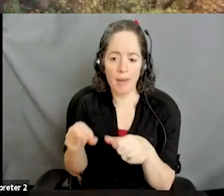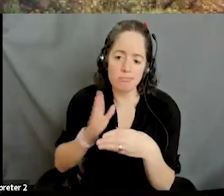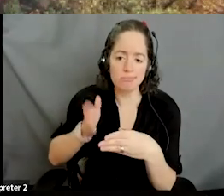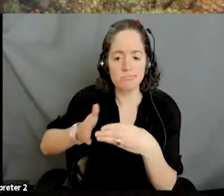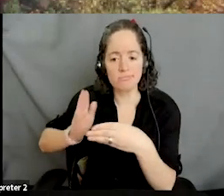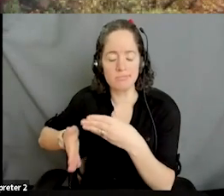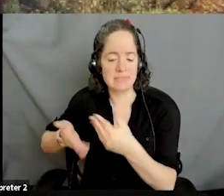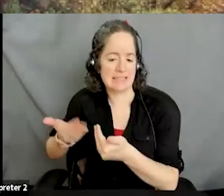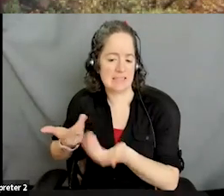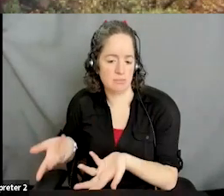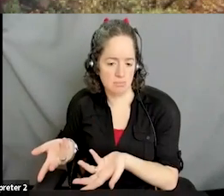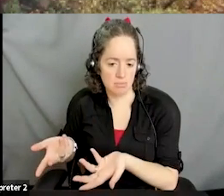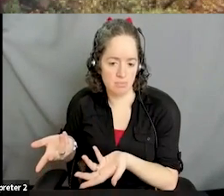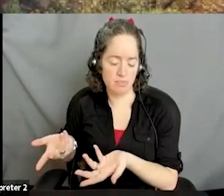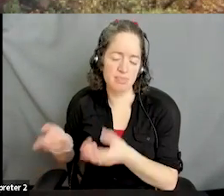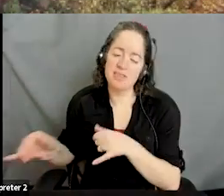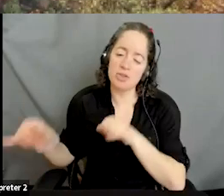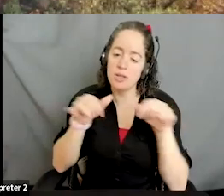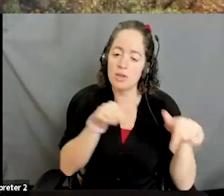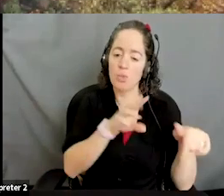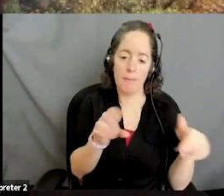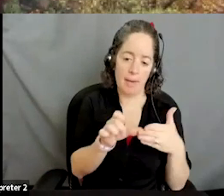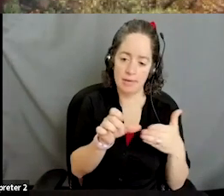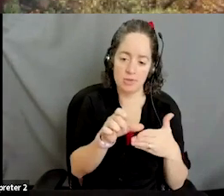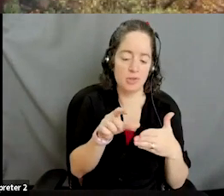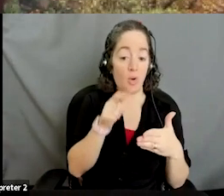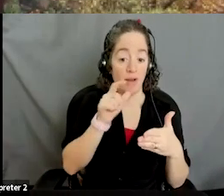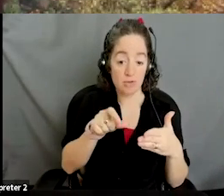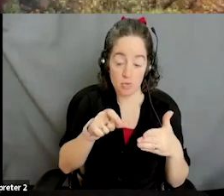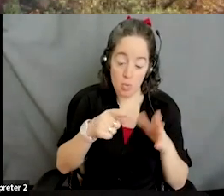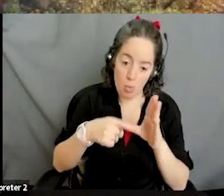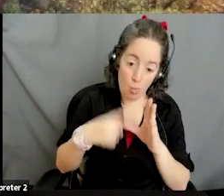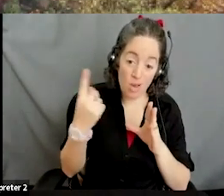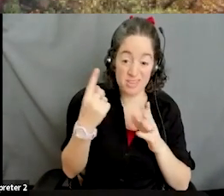Getting past this for us was really,